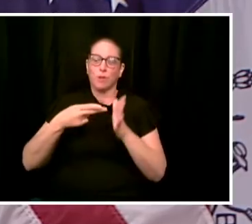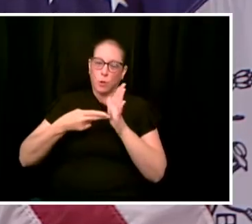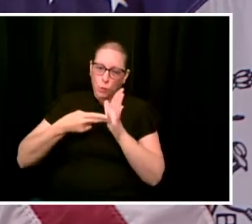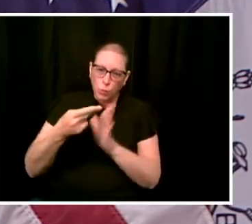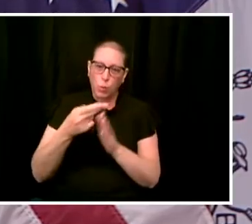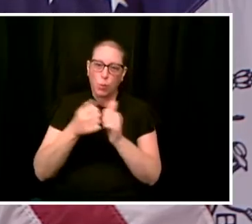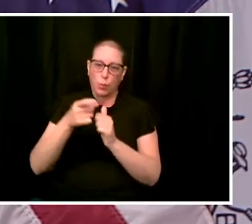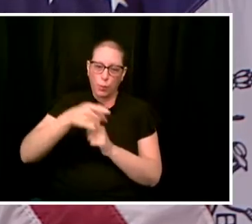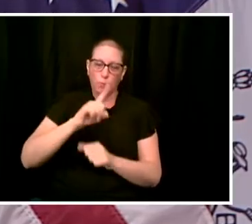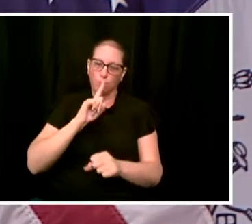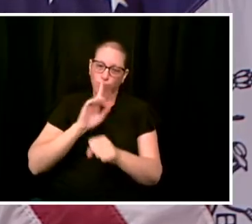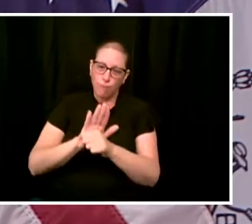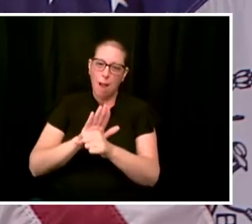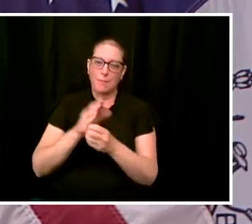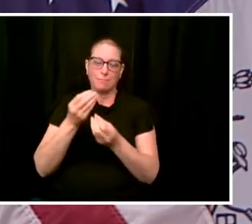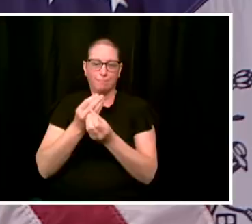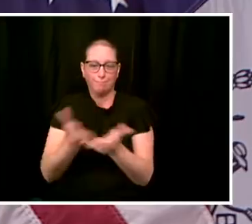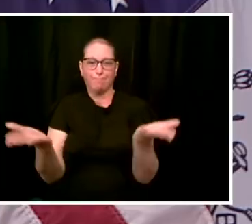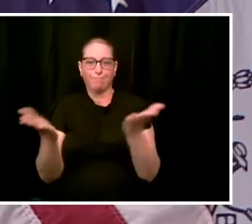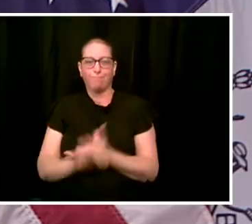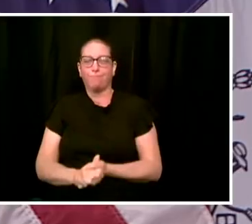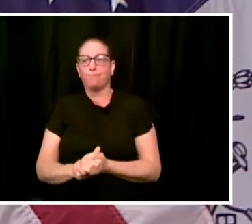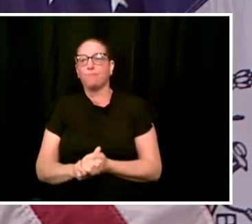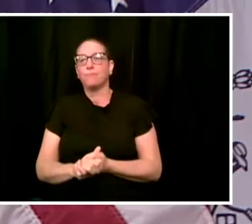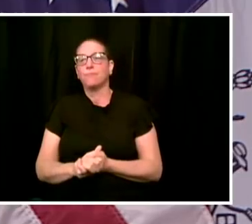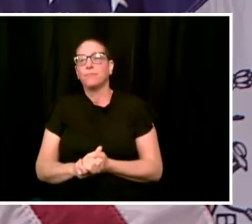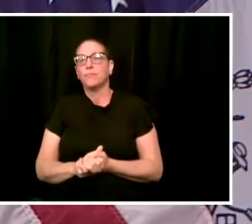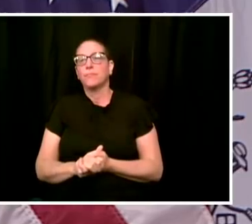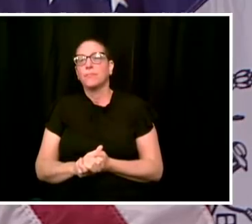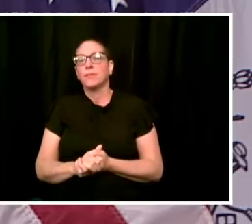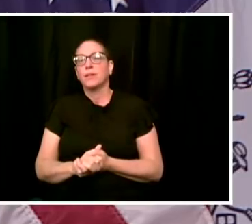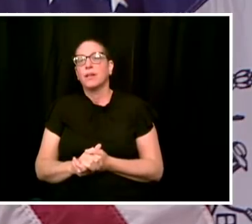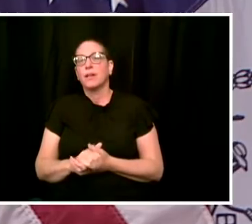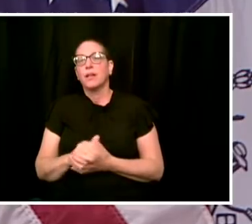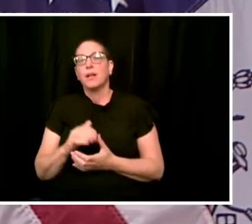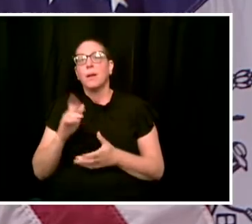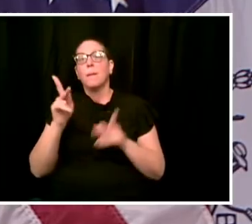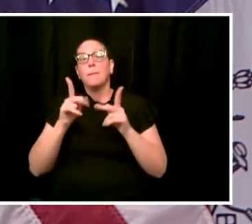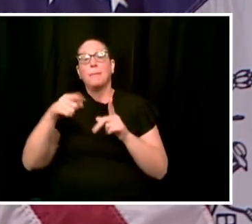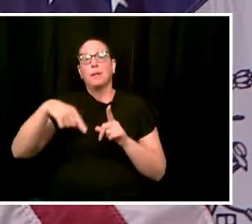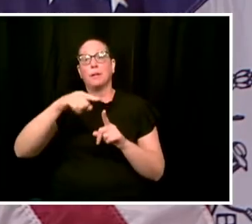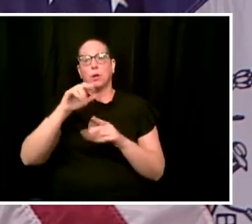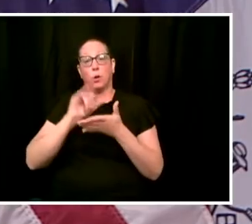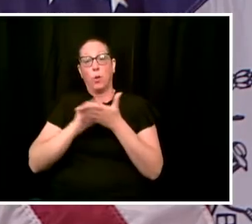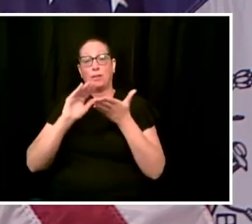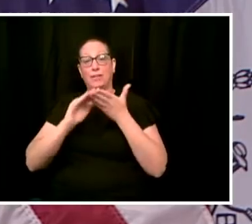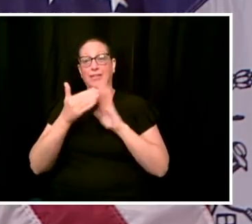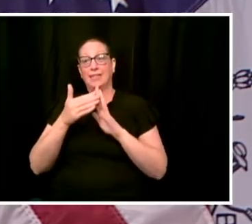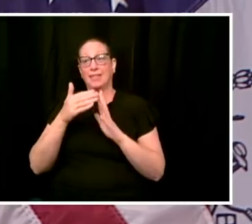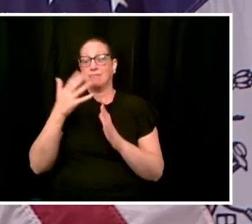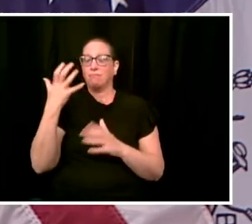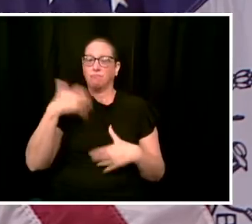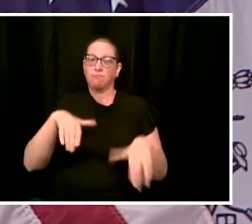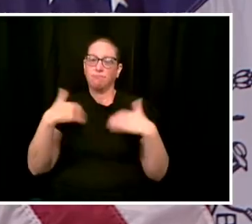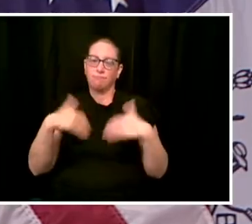THAT IS WHAT NEW YORKERS WANT AND NEED WITH THE